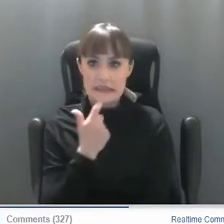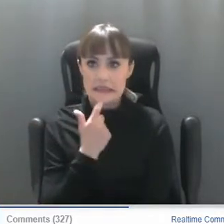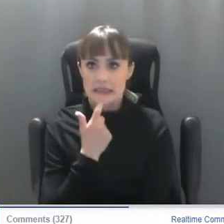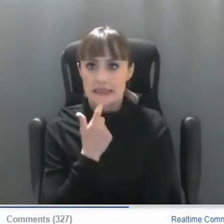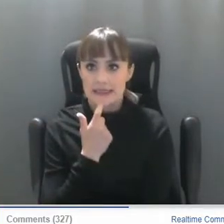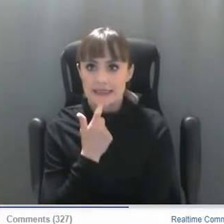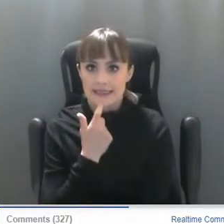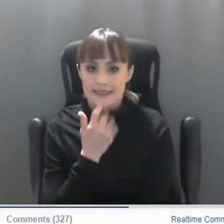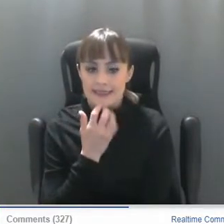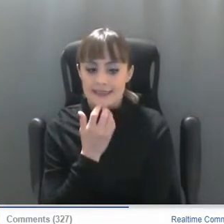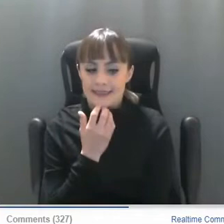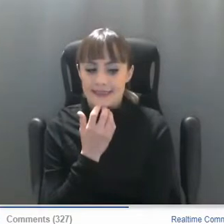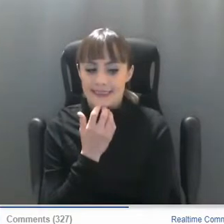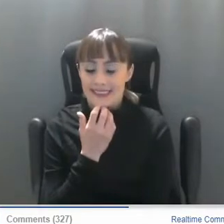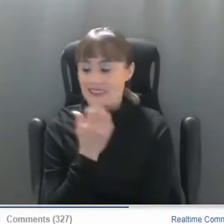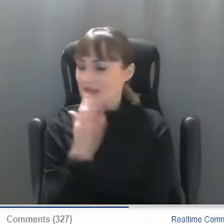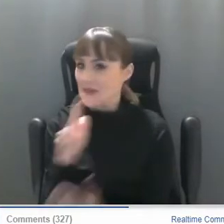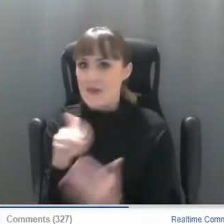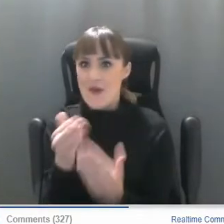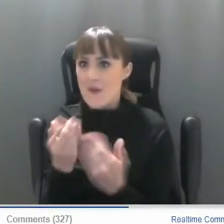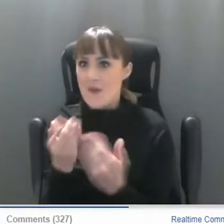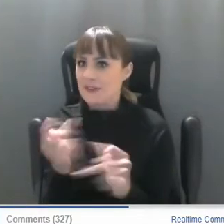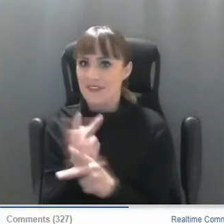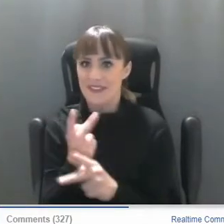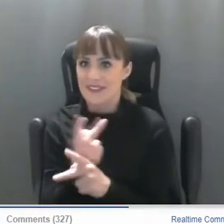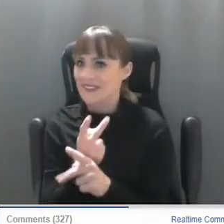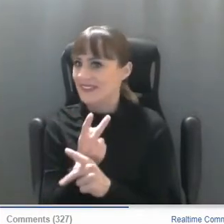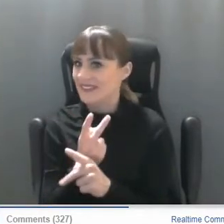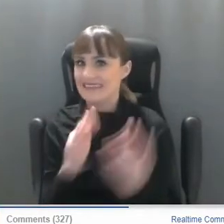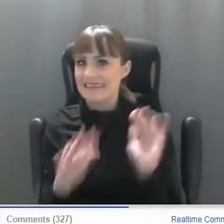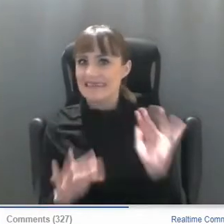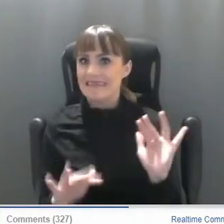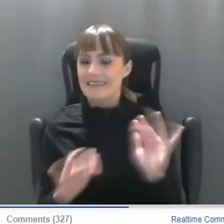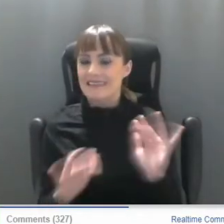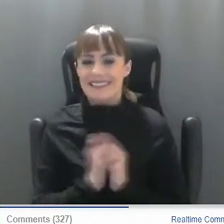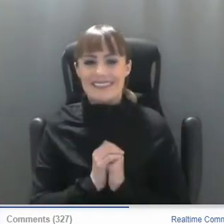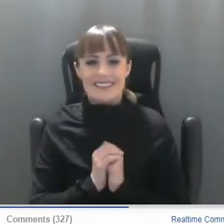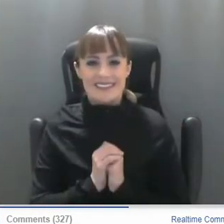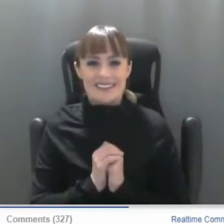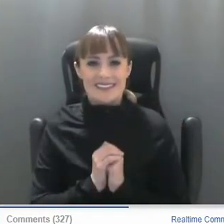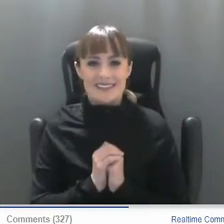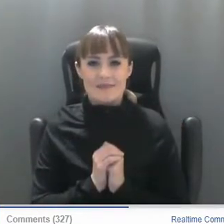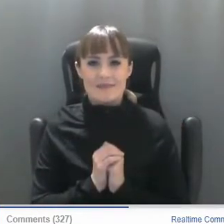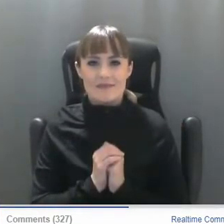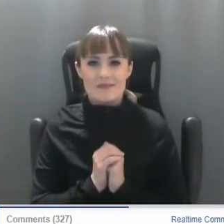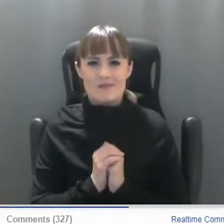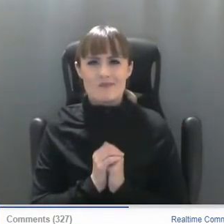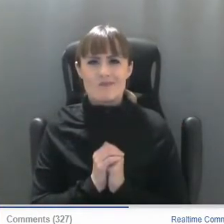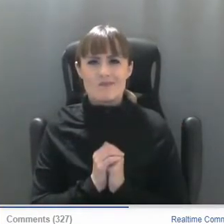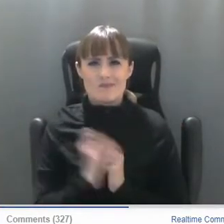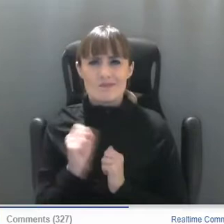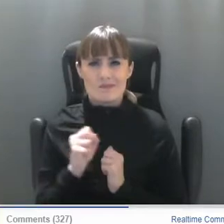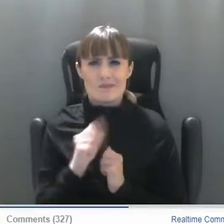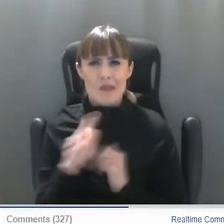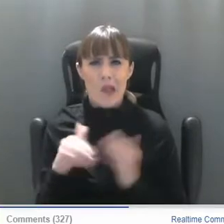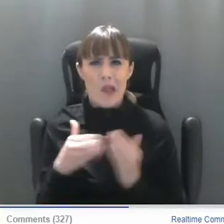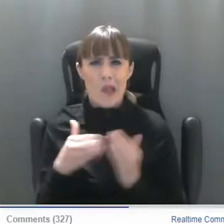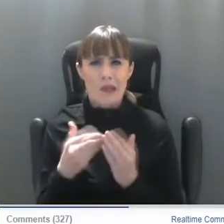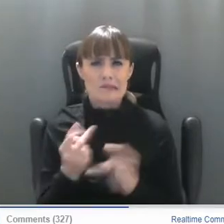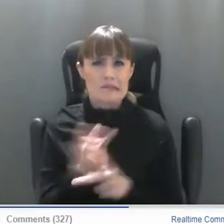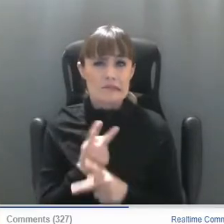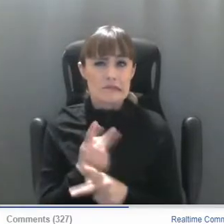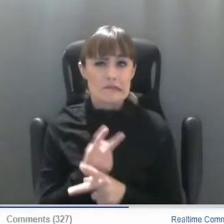It's all a work in progress, you guys. So I'm gonna have to maybe get some attention